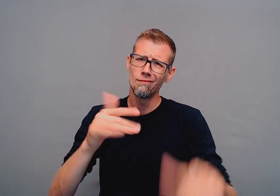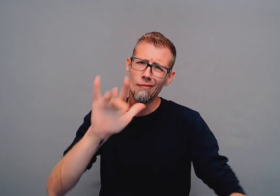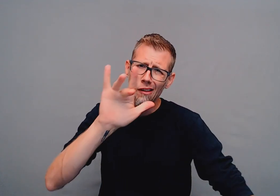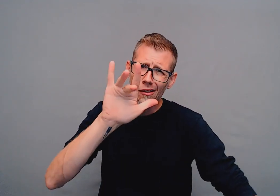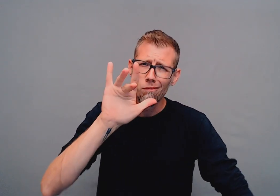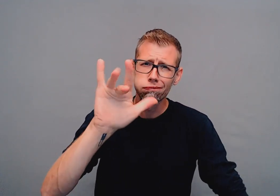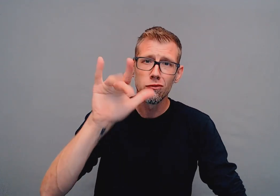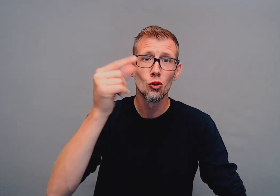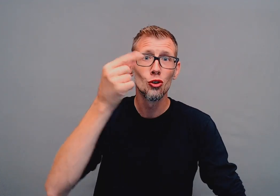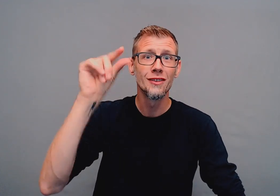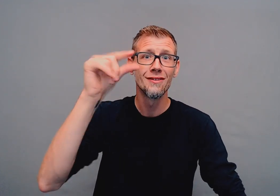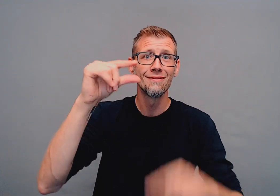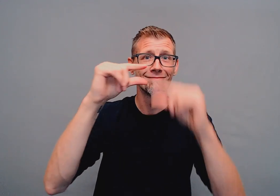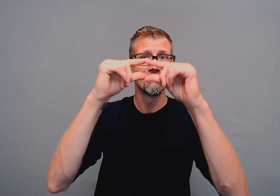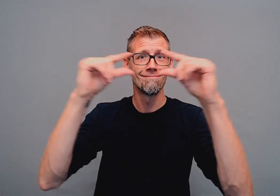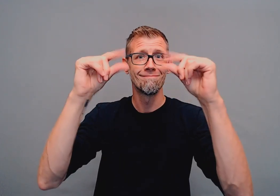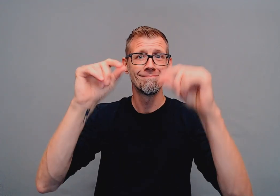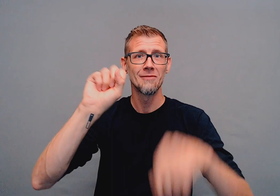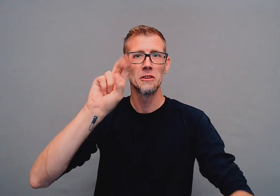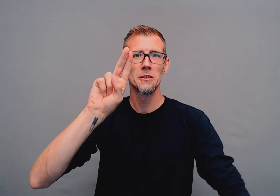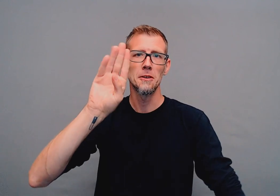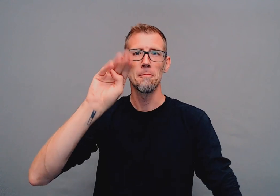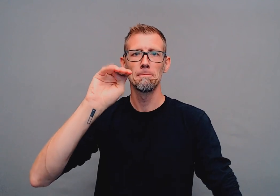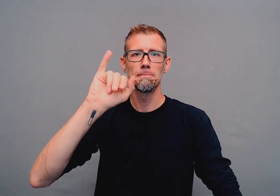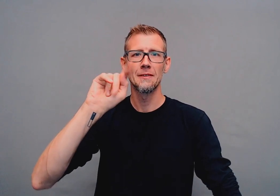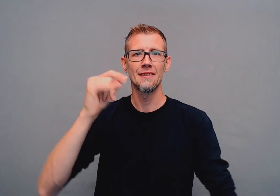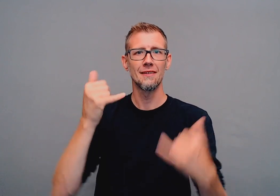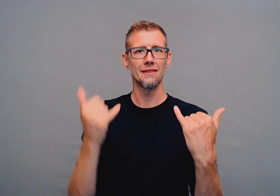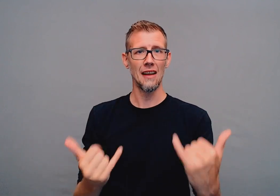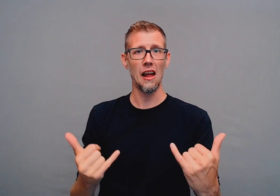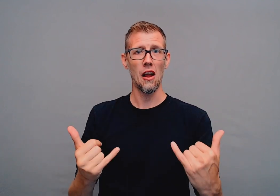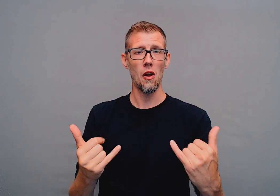then click on the green “Submit Now” button.